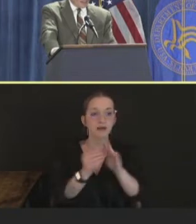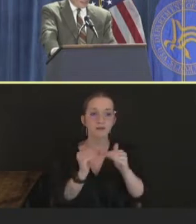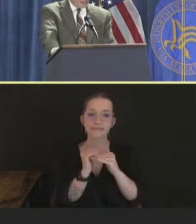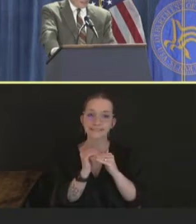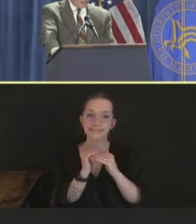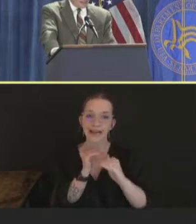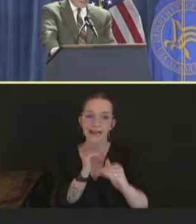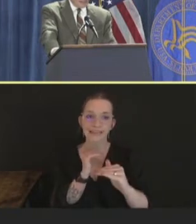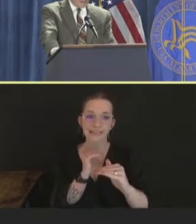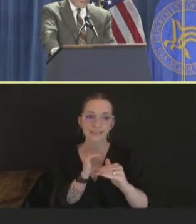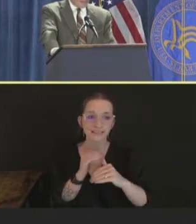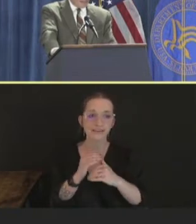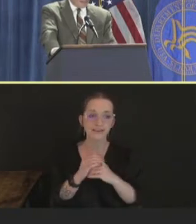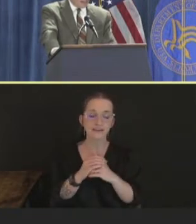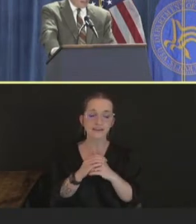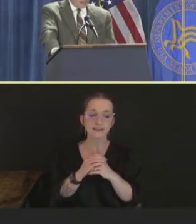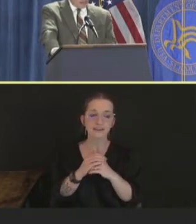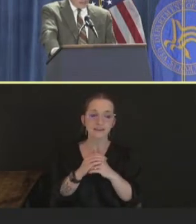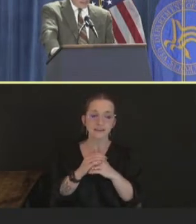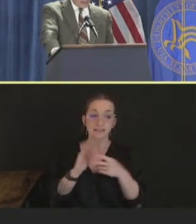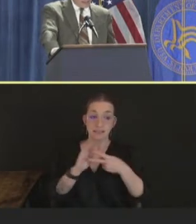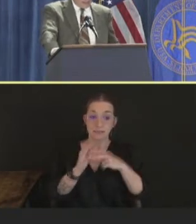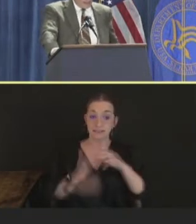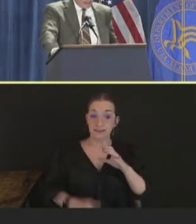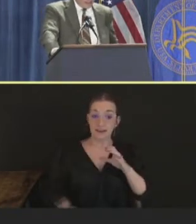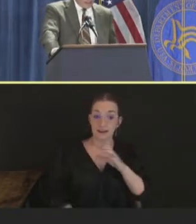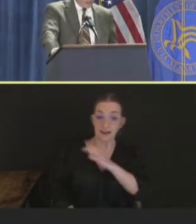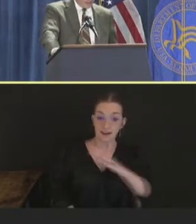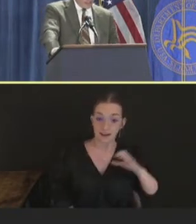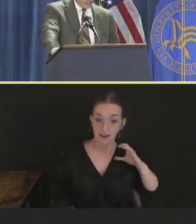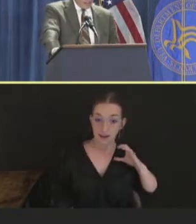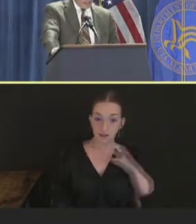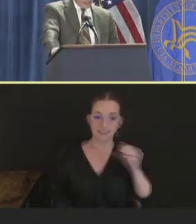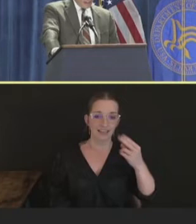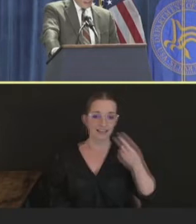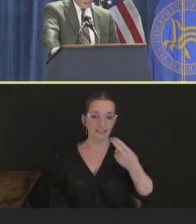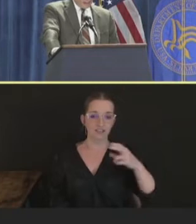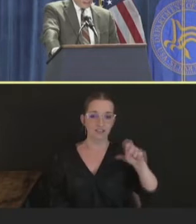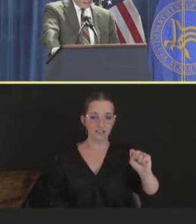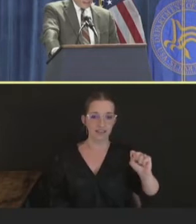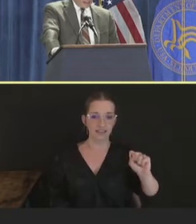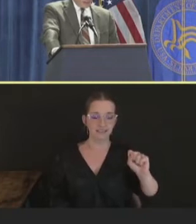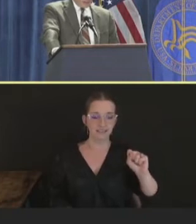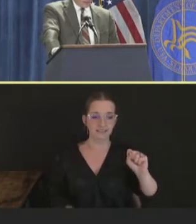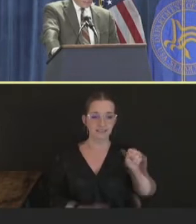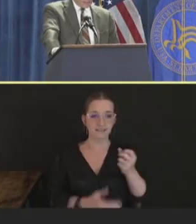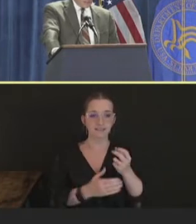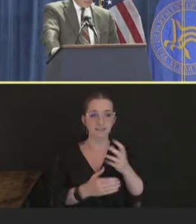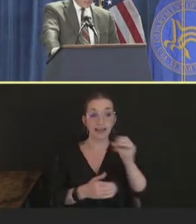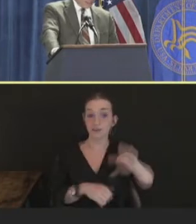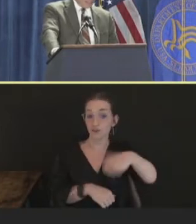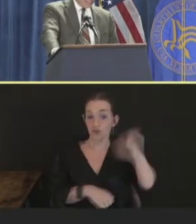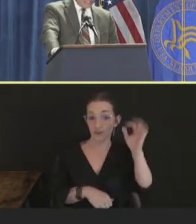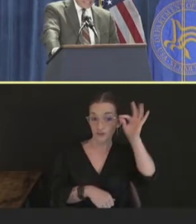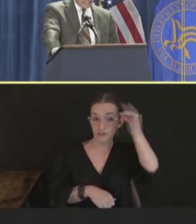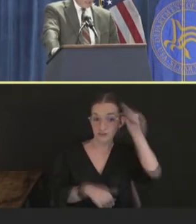And doing that, that means the Congress and HHS and other federal agencies should continually